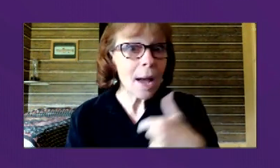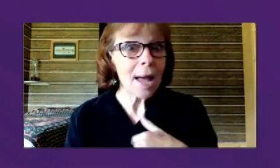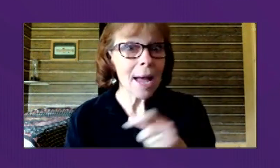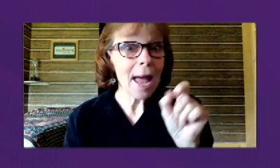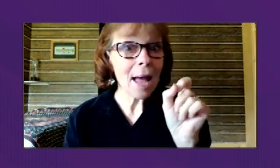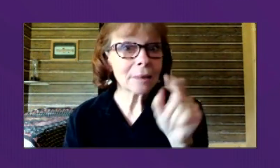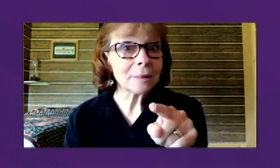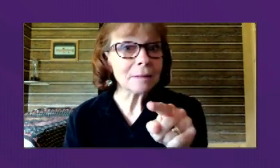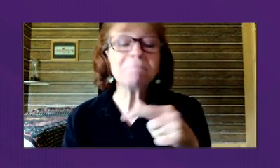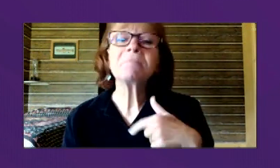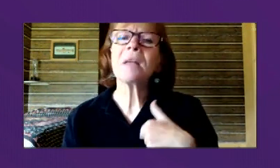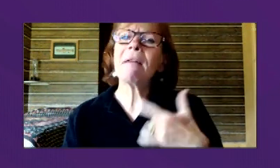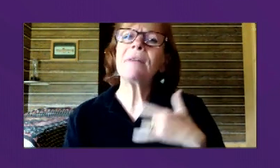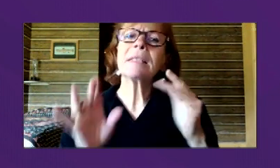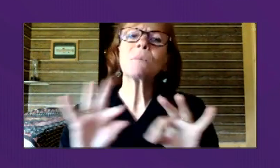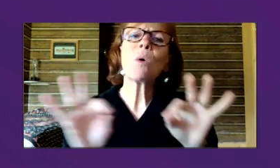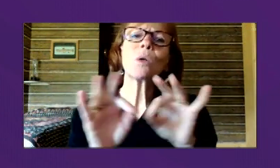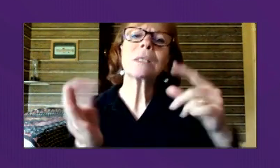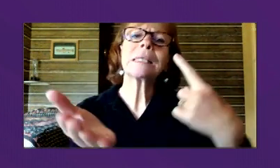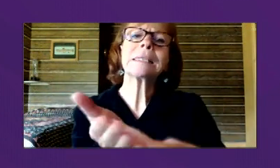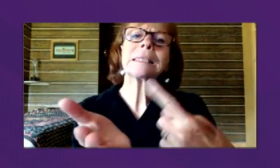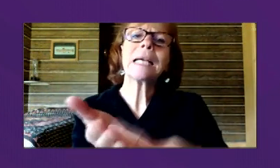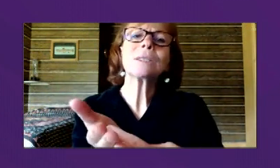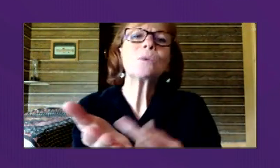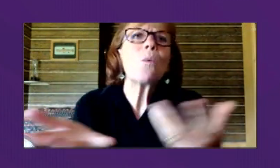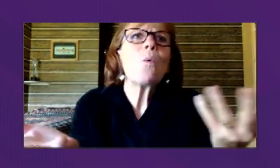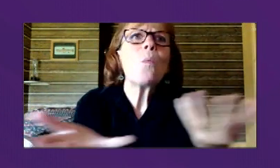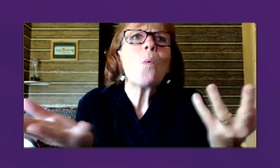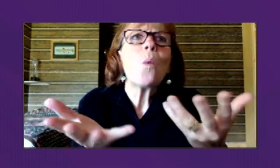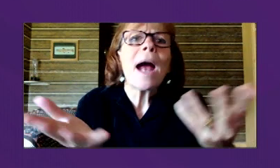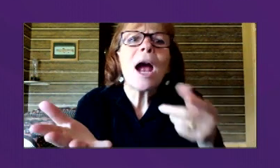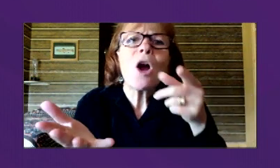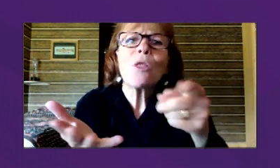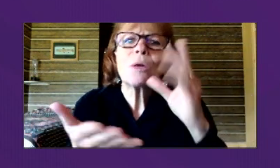important to discuss the source for a lot of these images and stereotypes of Native people